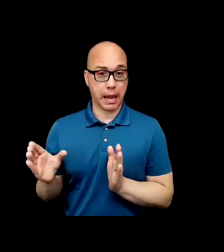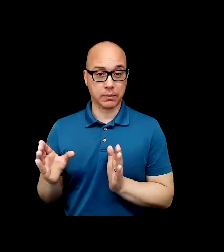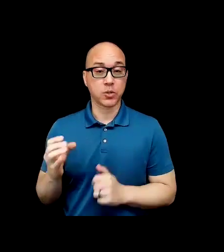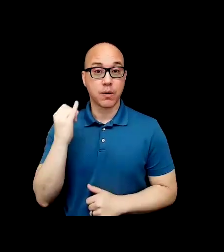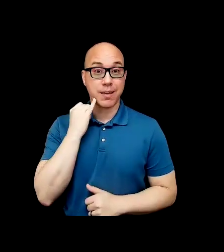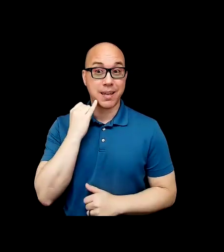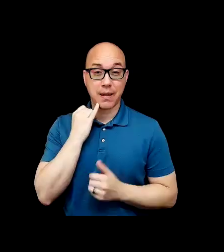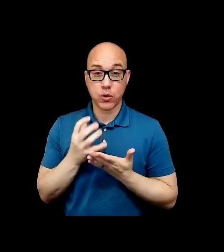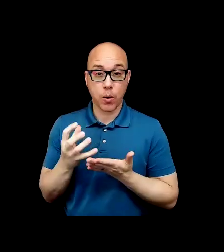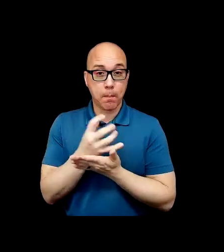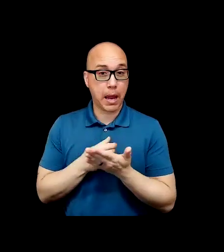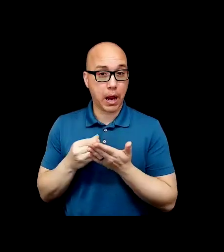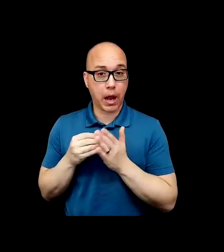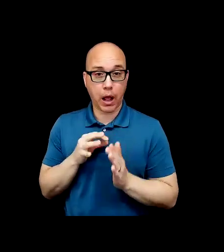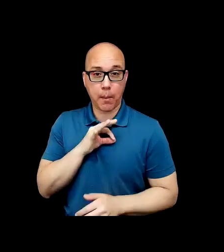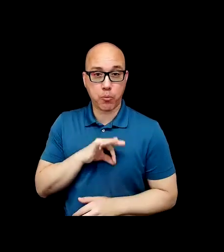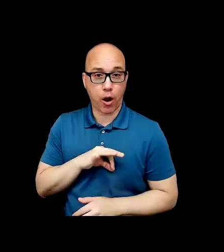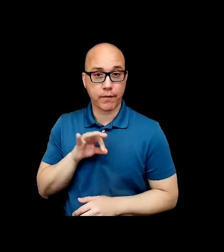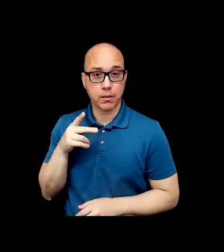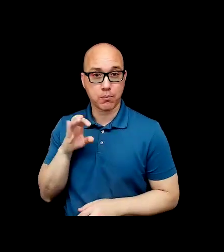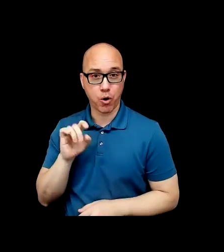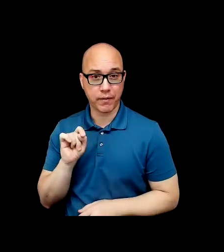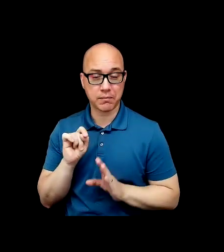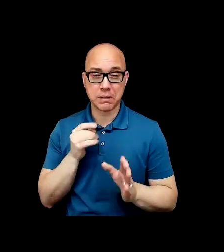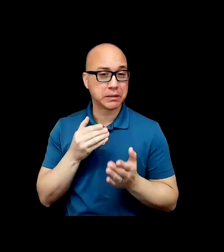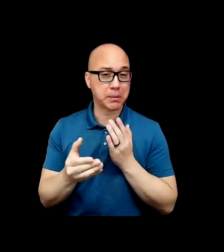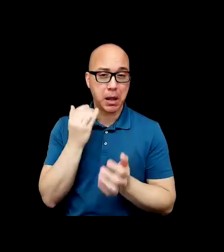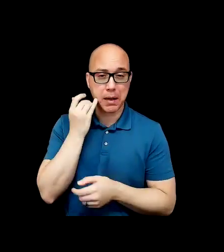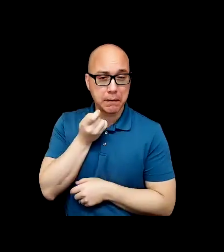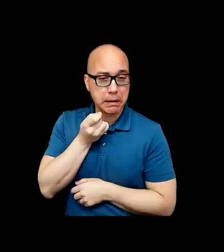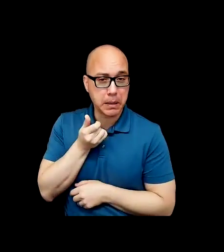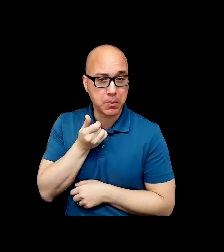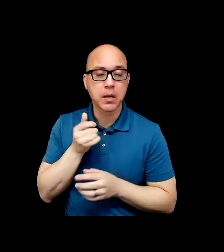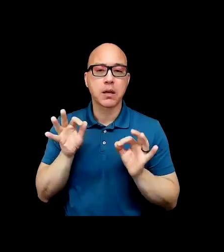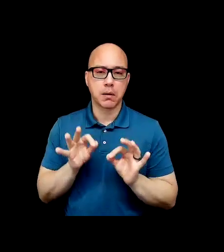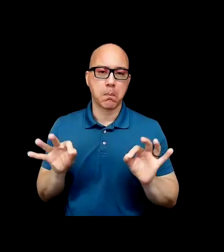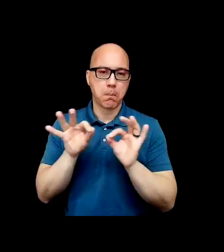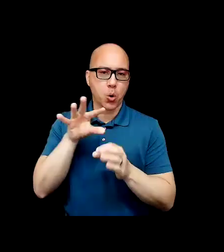even a small one, make sure that it is part of your Estimated Tax Payment.